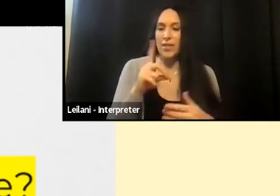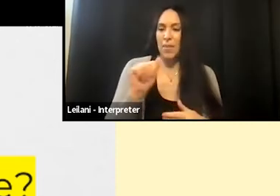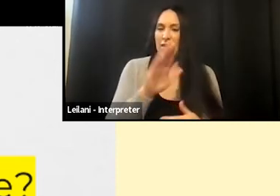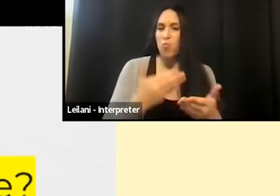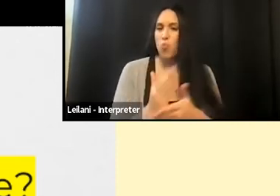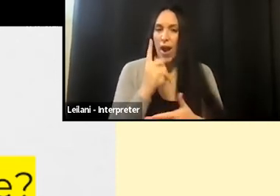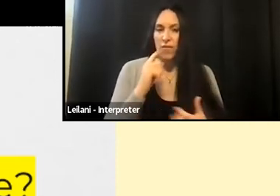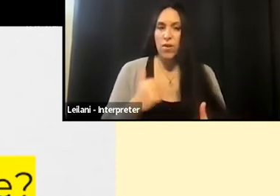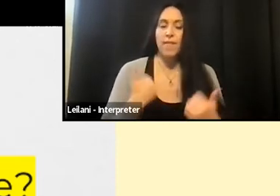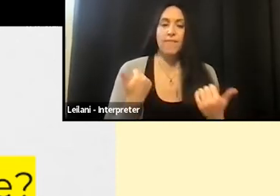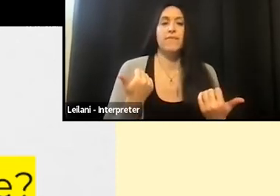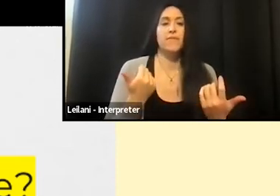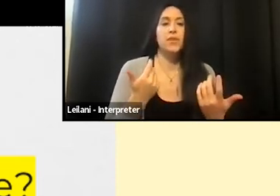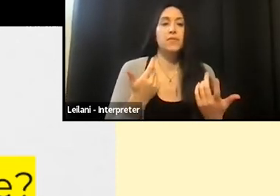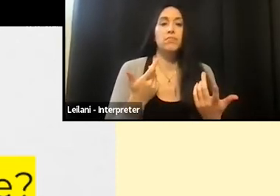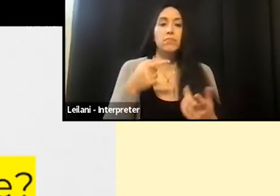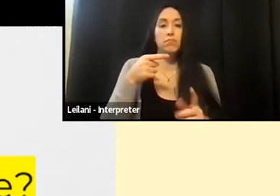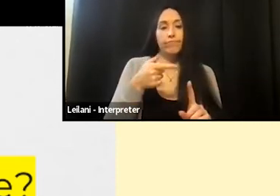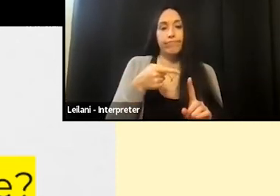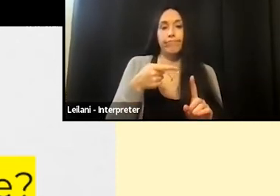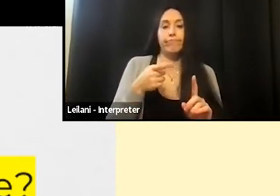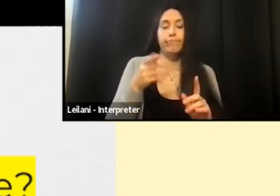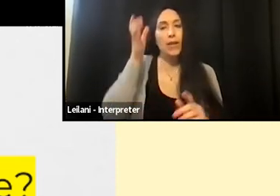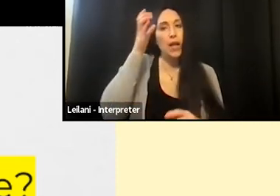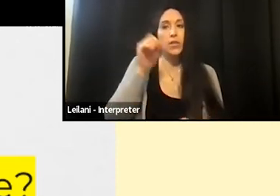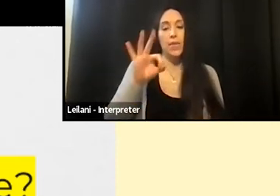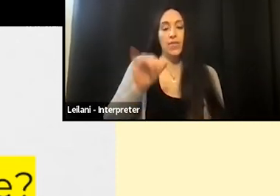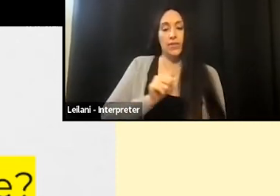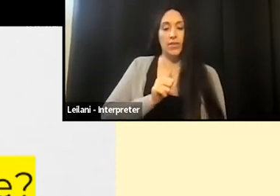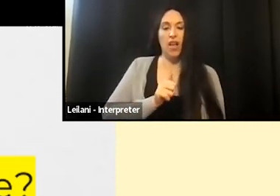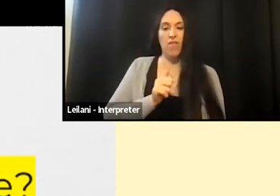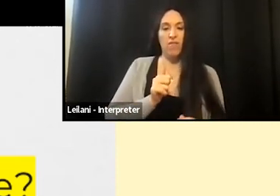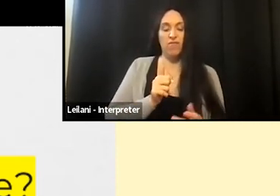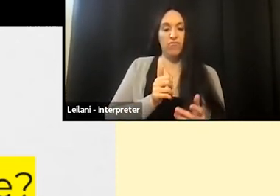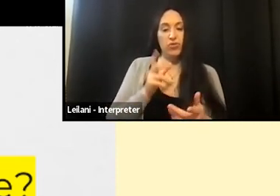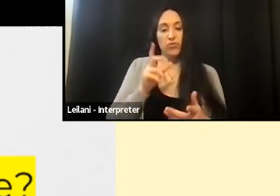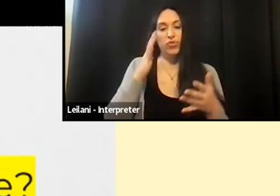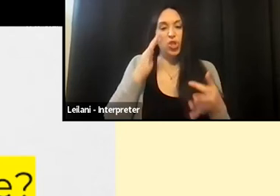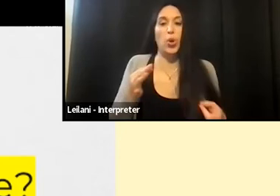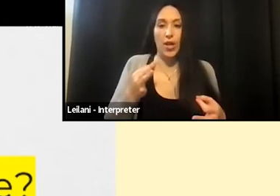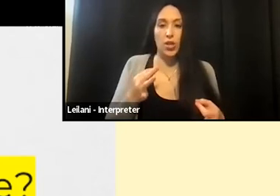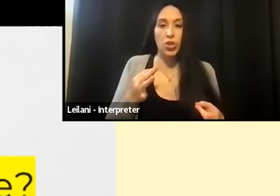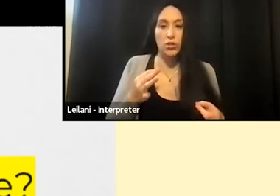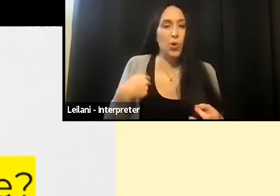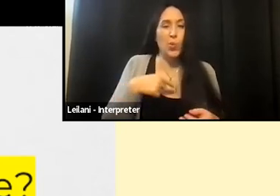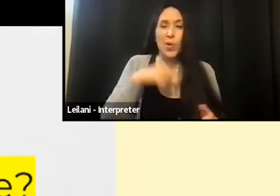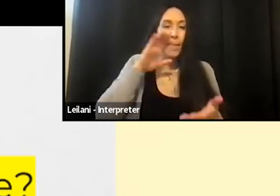So we believe that our communities actually have quite a few answers. We believe the people in our communities are brilliant,